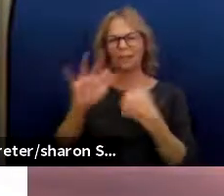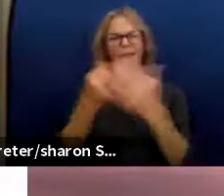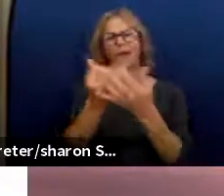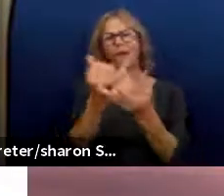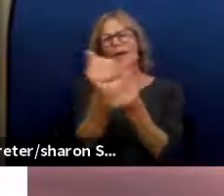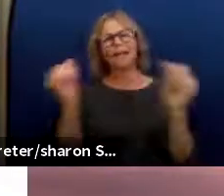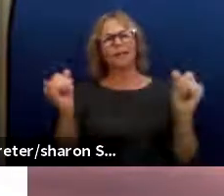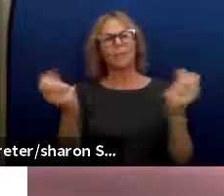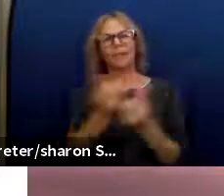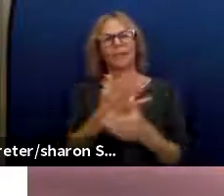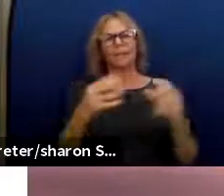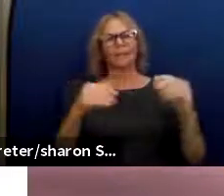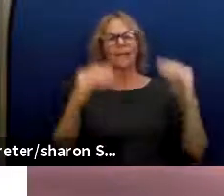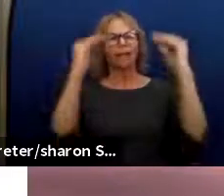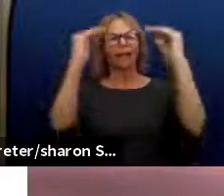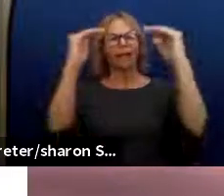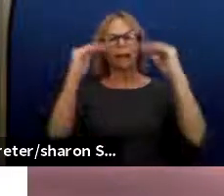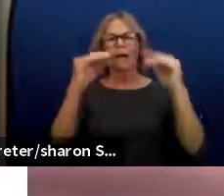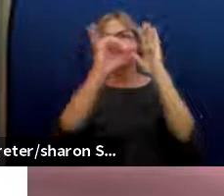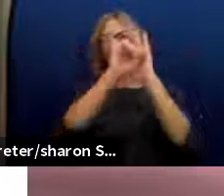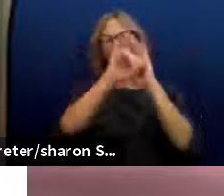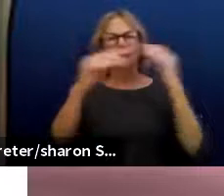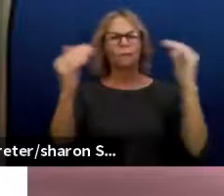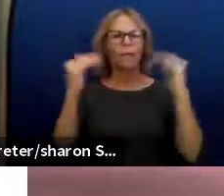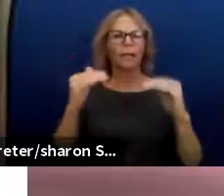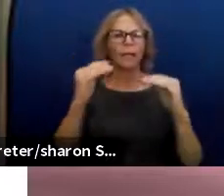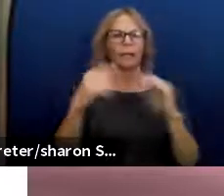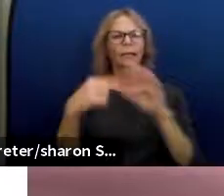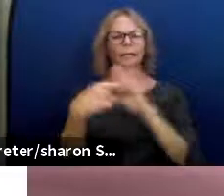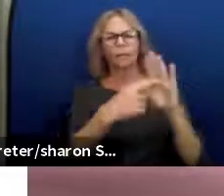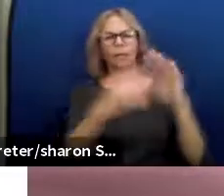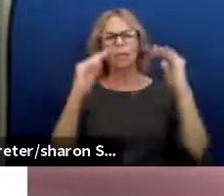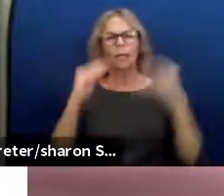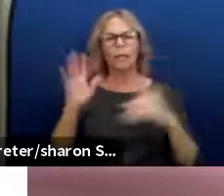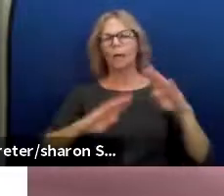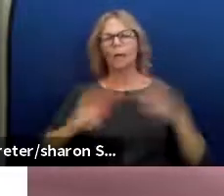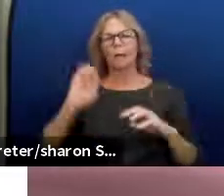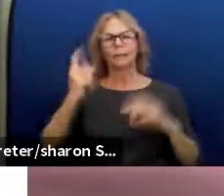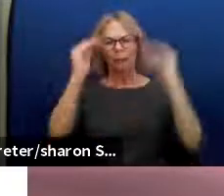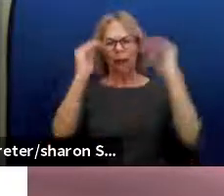this slide, gender identity, gender expression, biological sex, sexual orientation, these are all completely